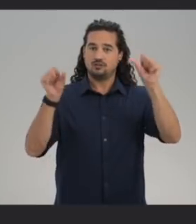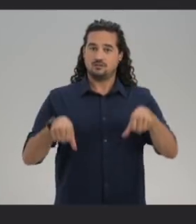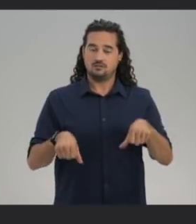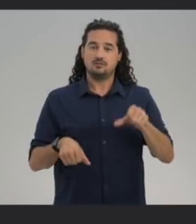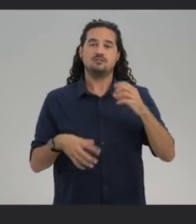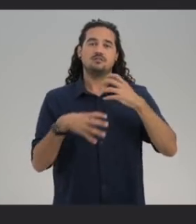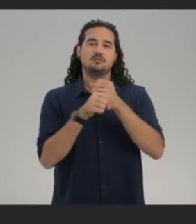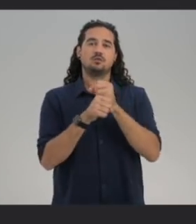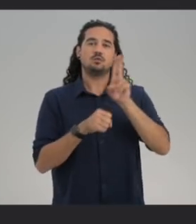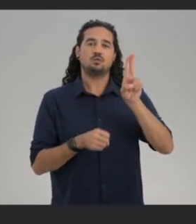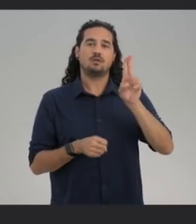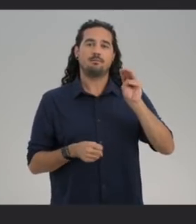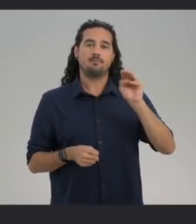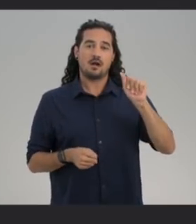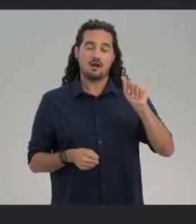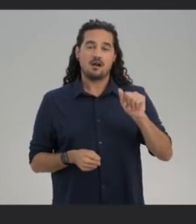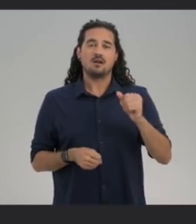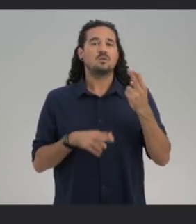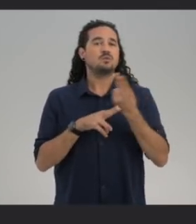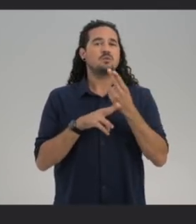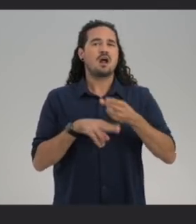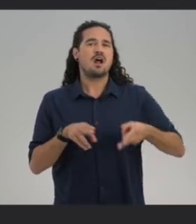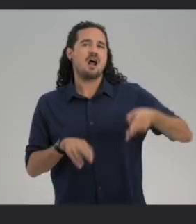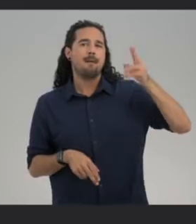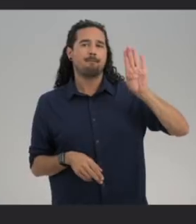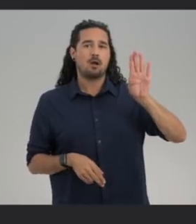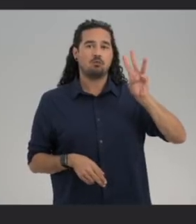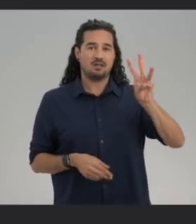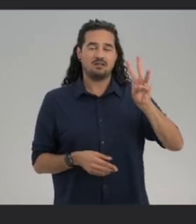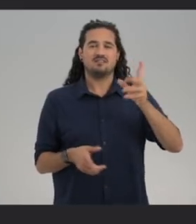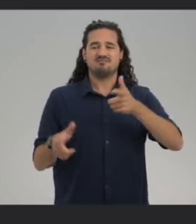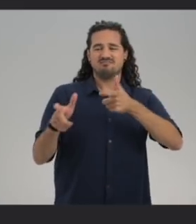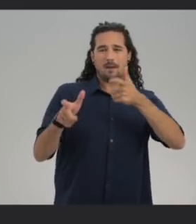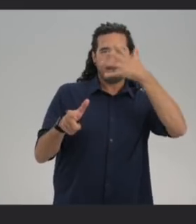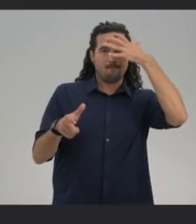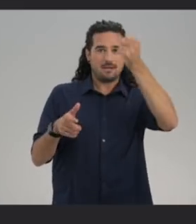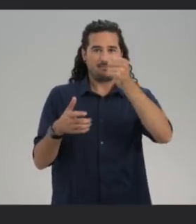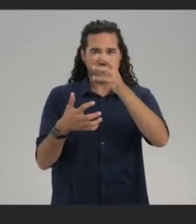M1 unifies its high-bandwidth, low-latency memory into a single pool within a custom package.